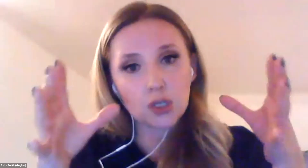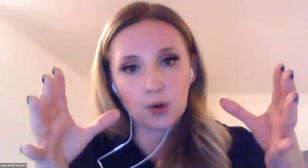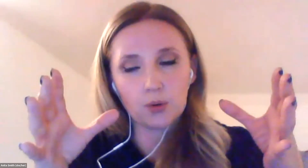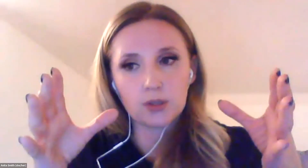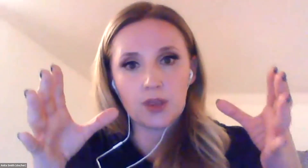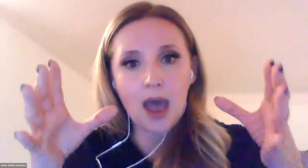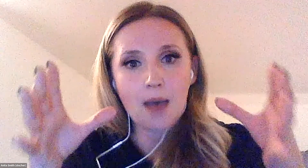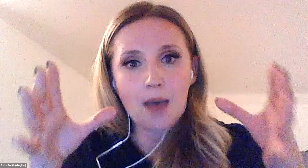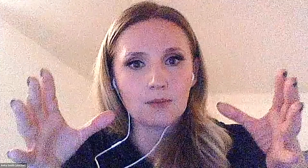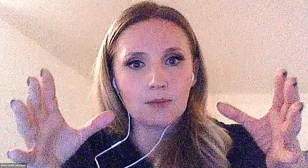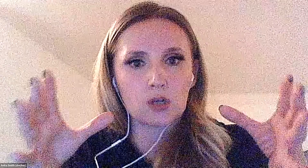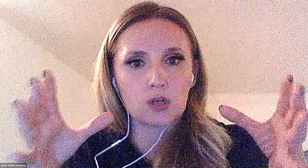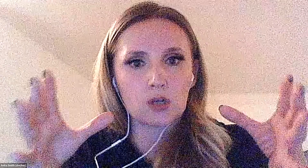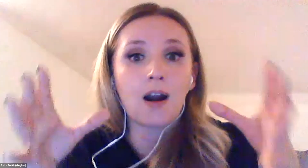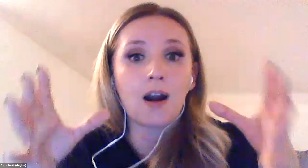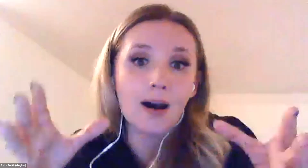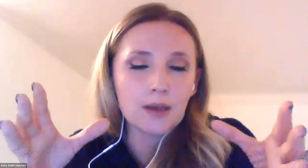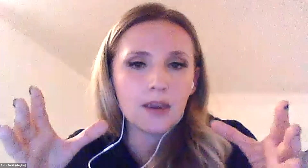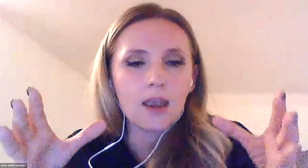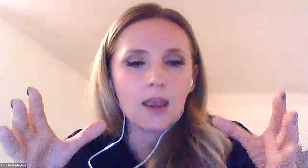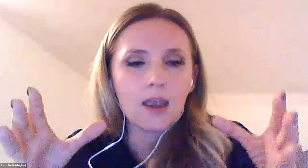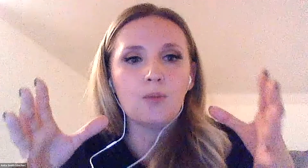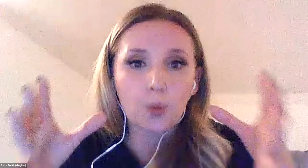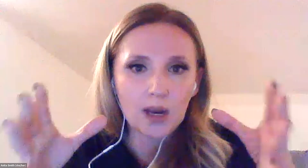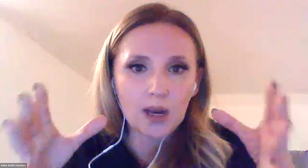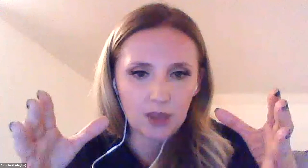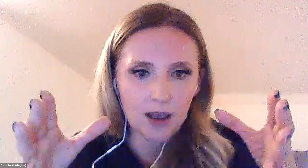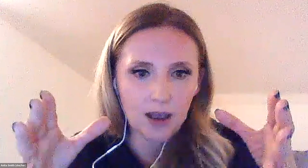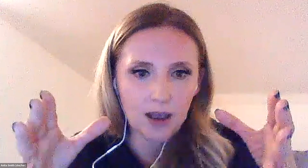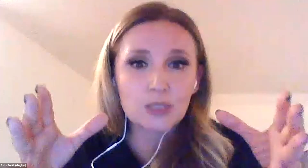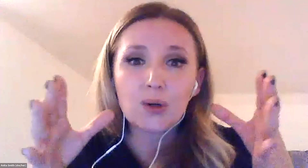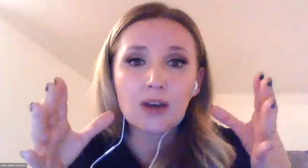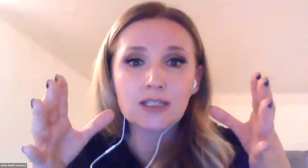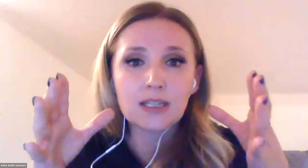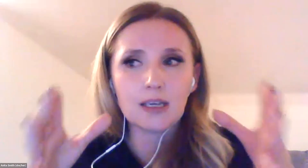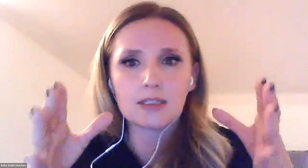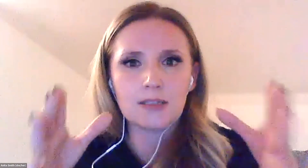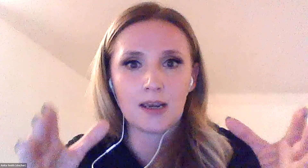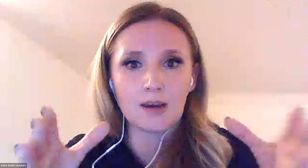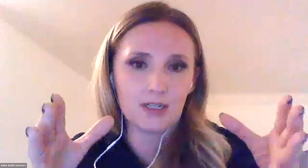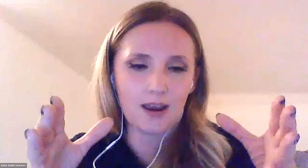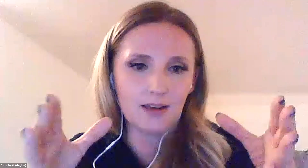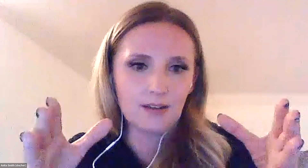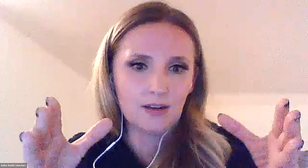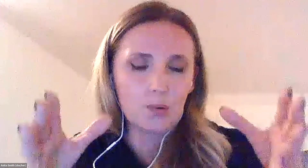So, that becomes our sort of our hub. And what's great about that is we don't have to take it down every day.